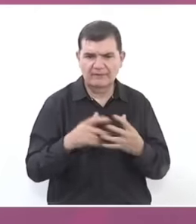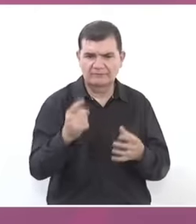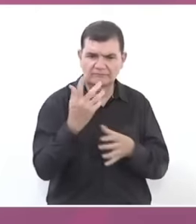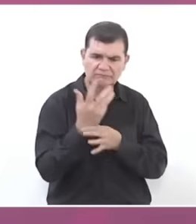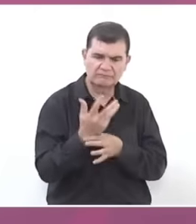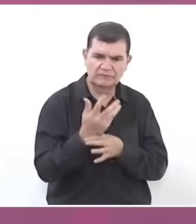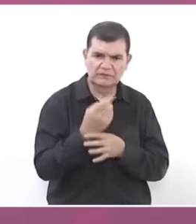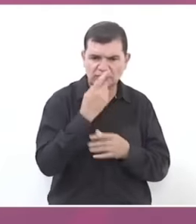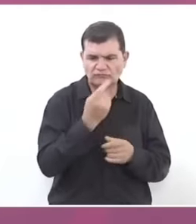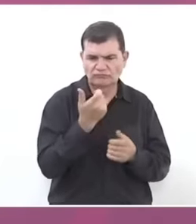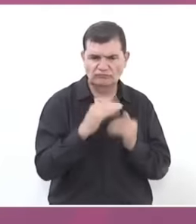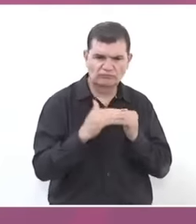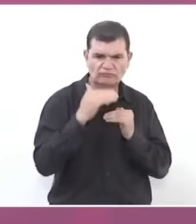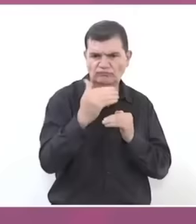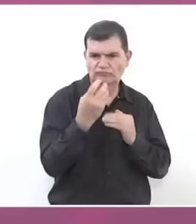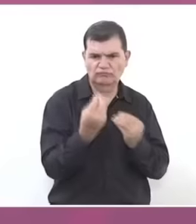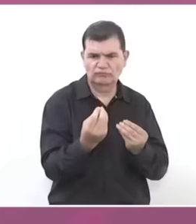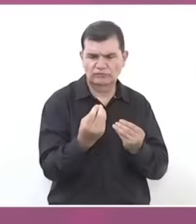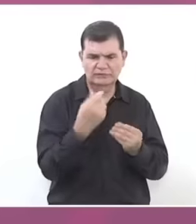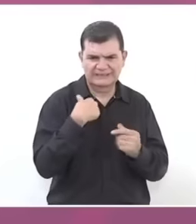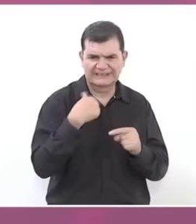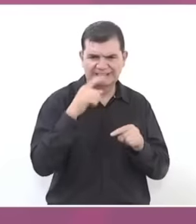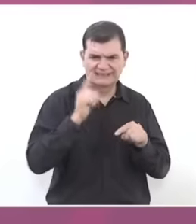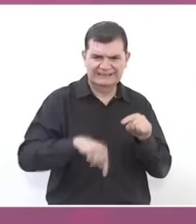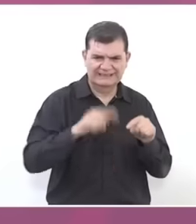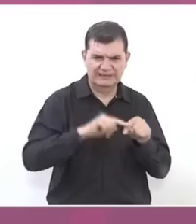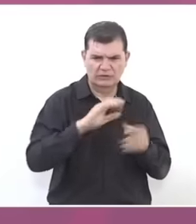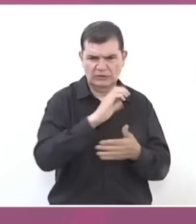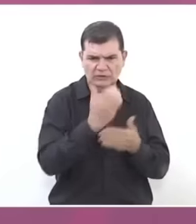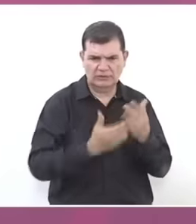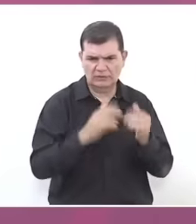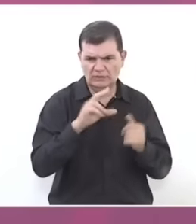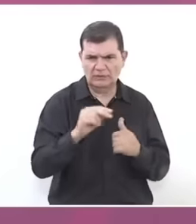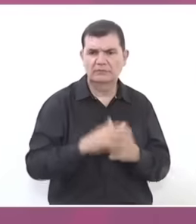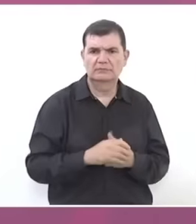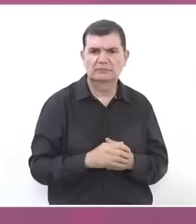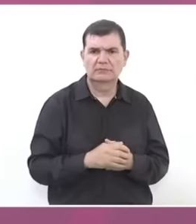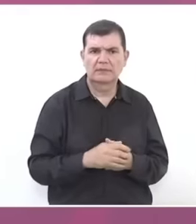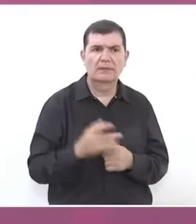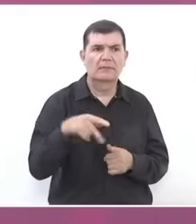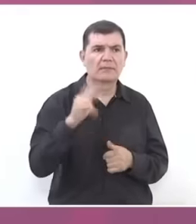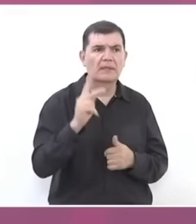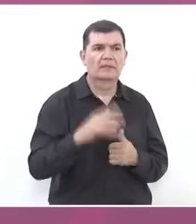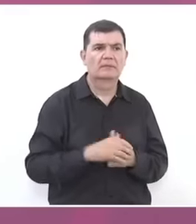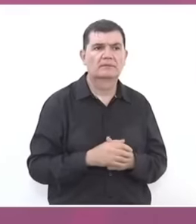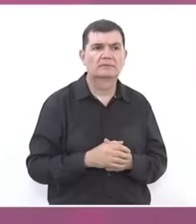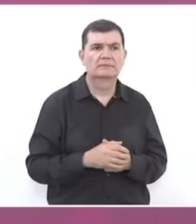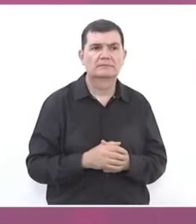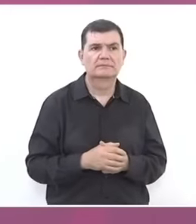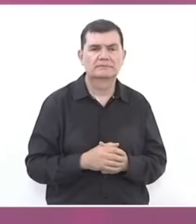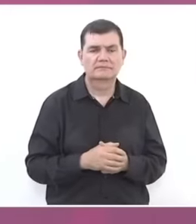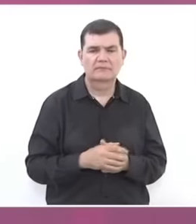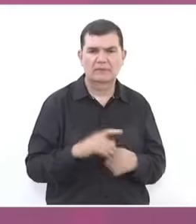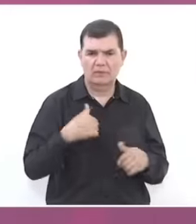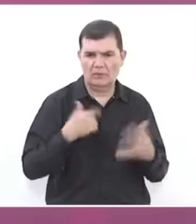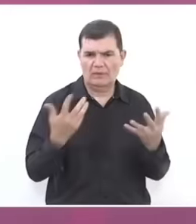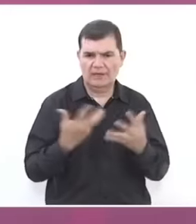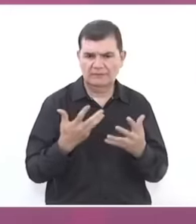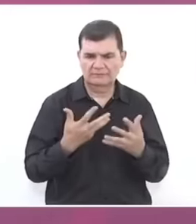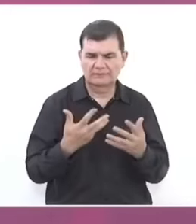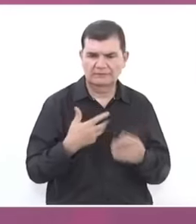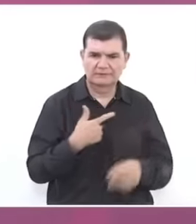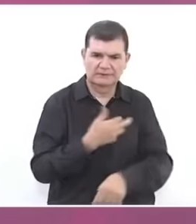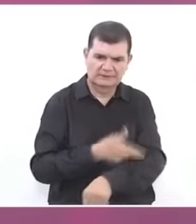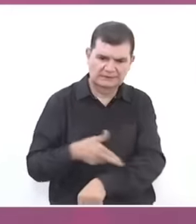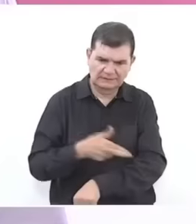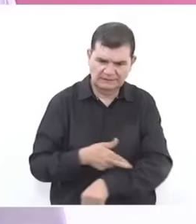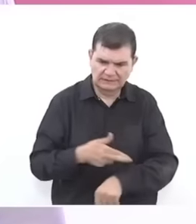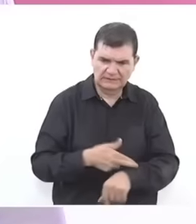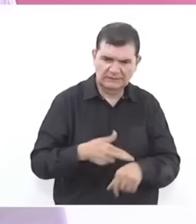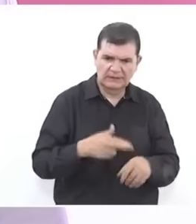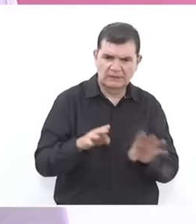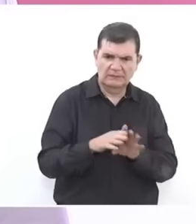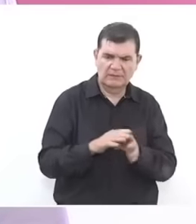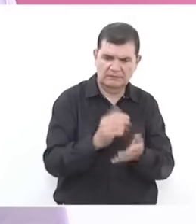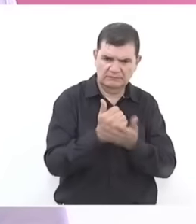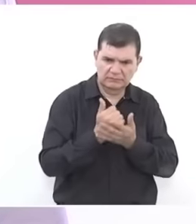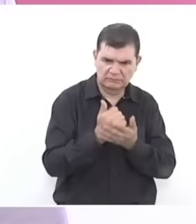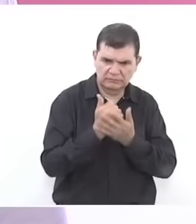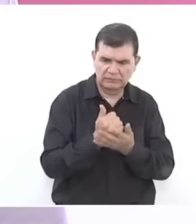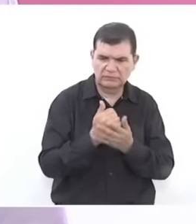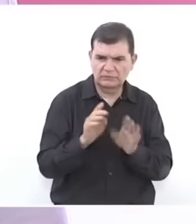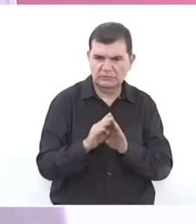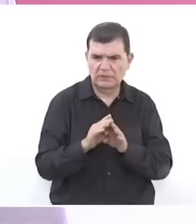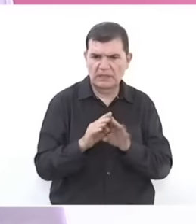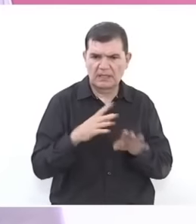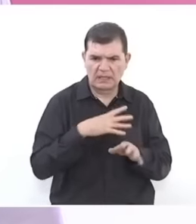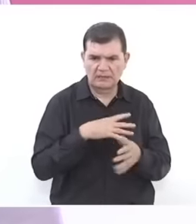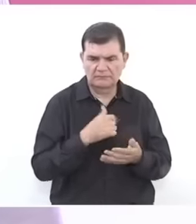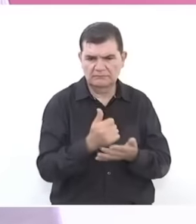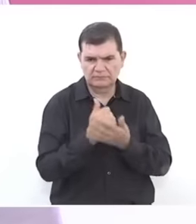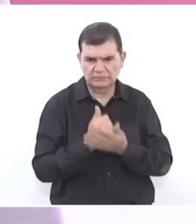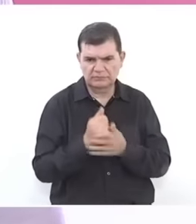a lot, we don't want to take away their contract but hey, come on. to contribute and they began to deliver 1,000